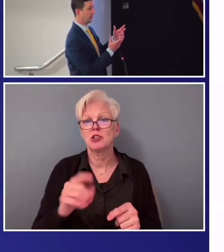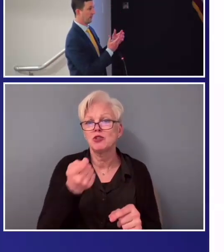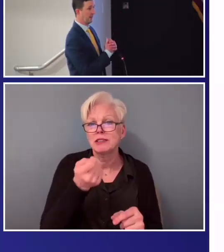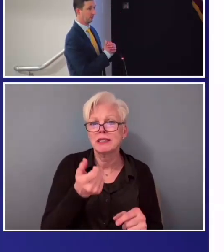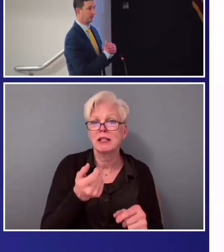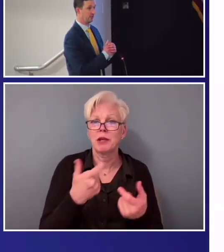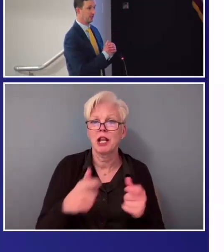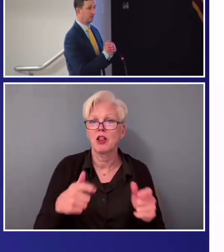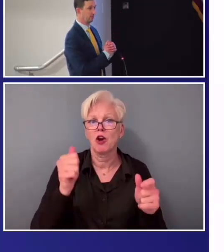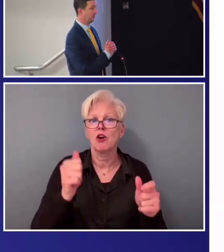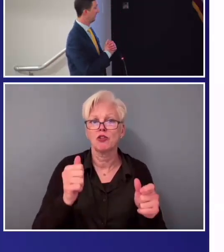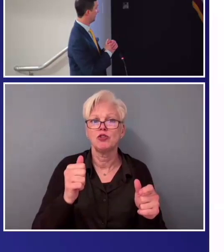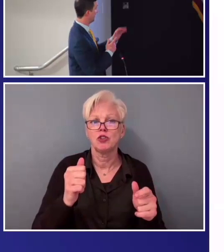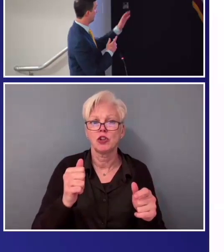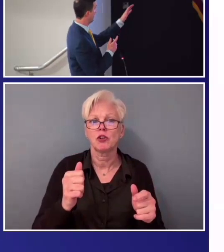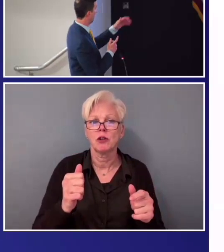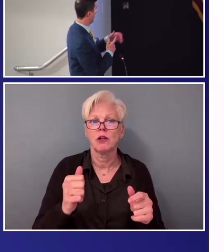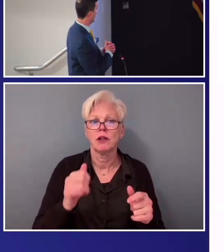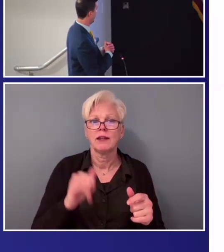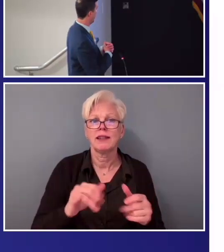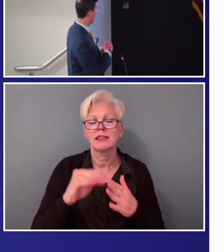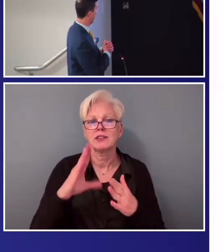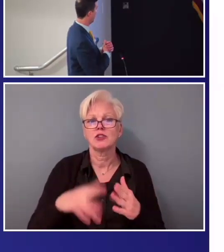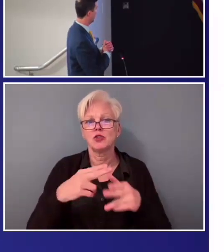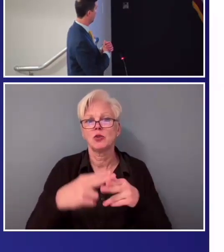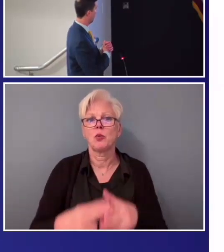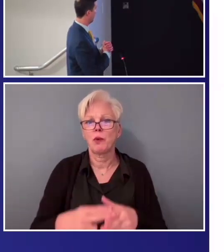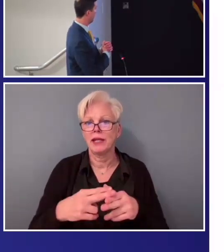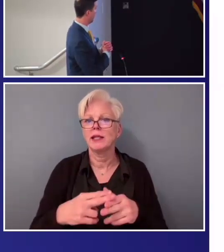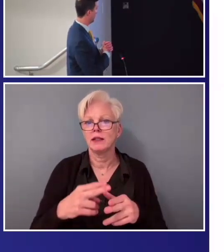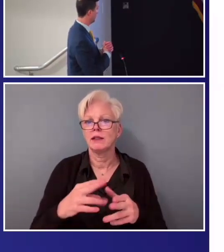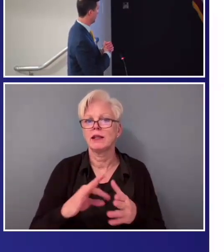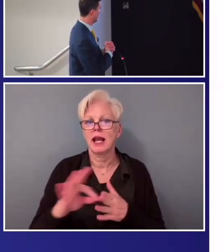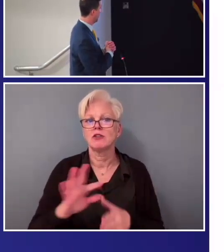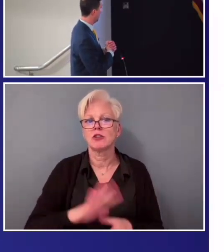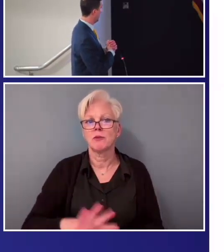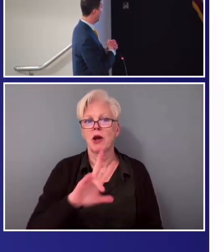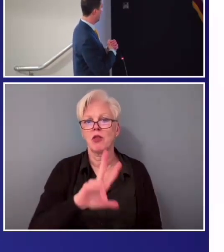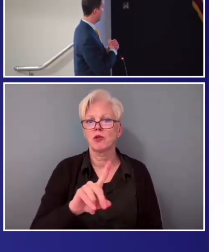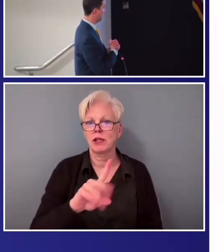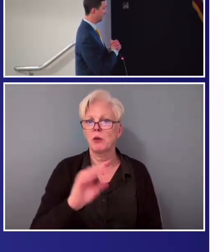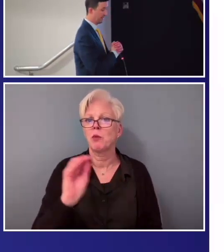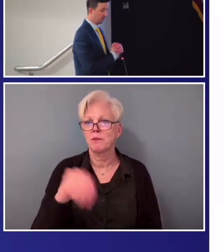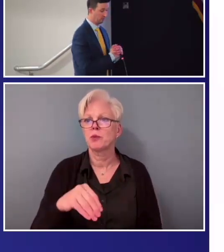on average. This is the student-weighted count now. So about 31% of Title IV